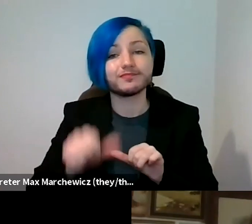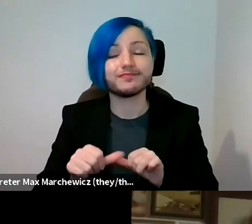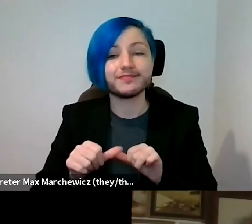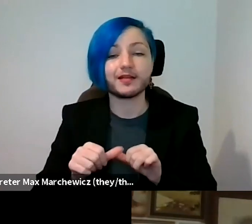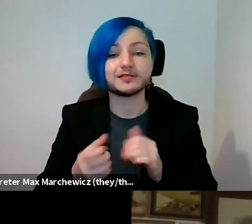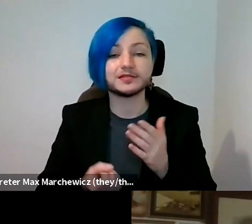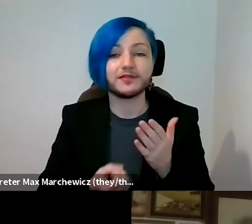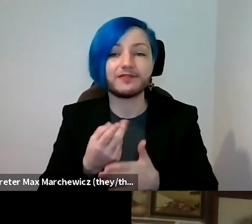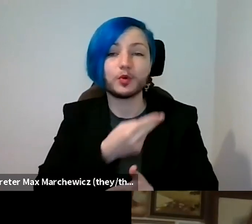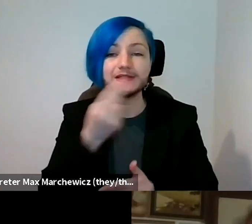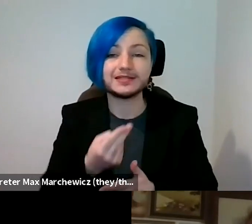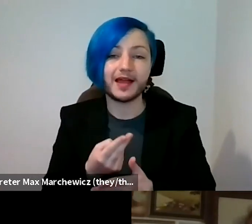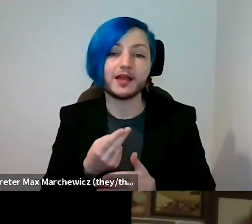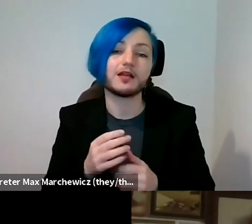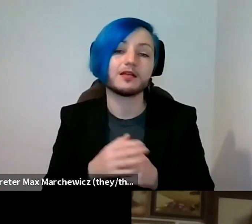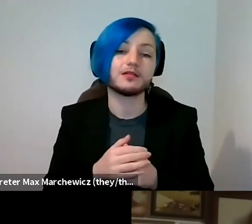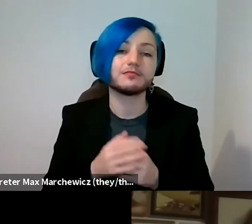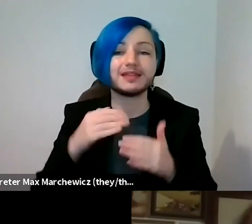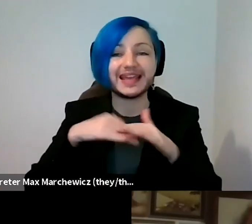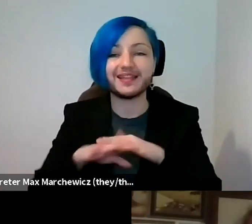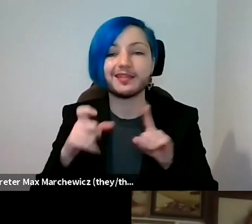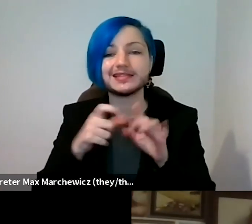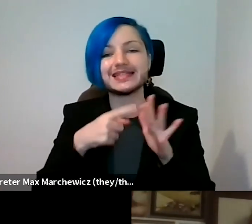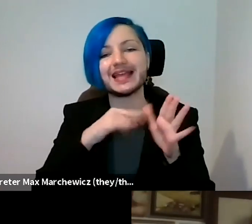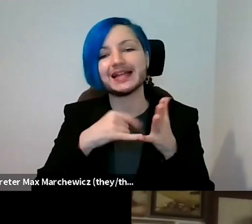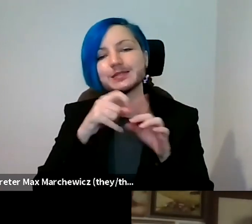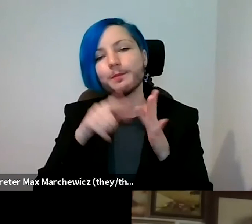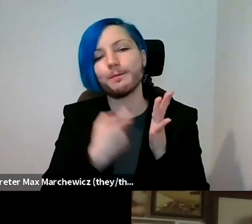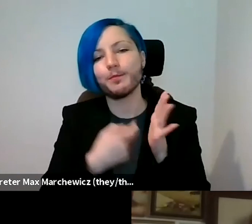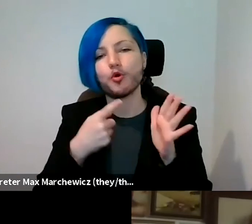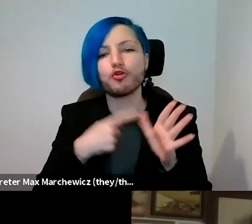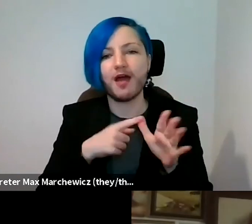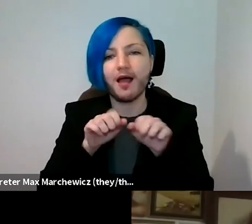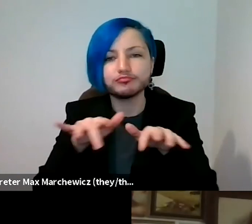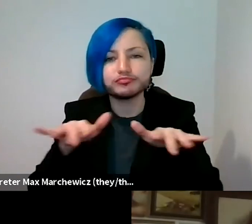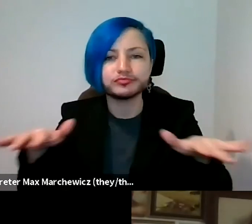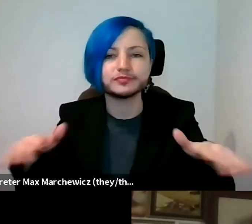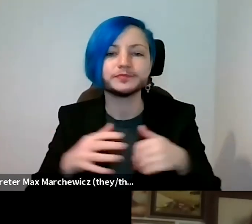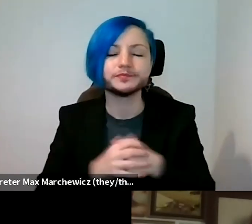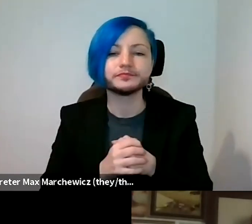of Design in the Diaspora, instagram live series, focusing on the creative output